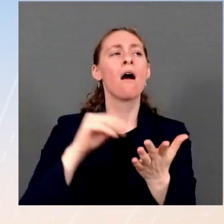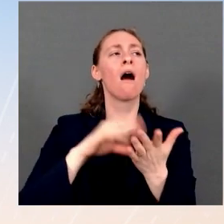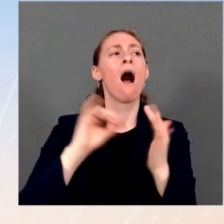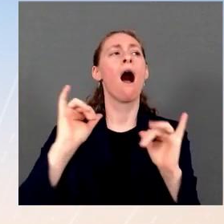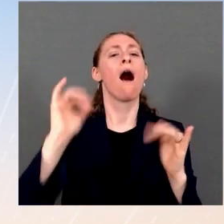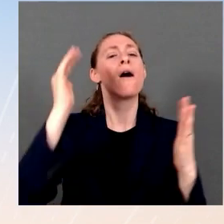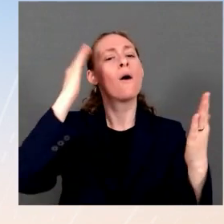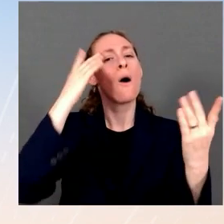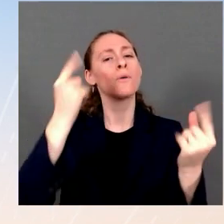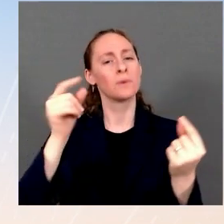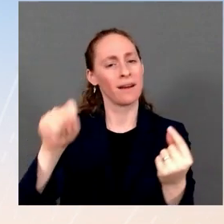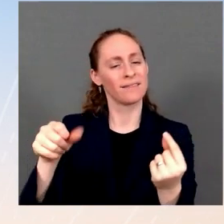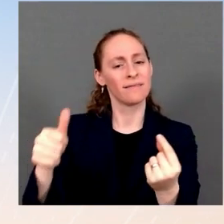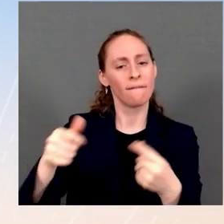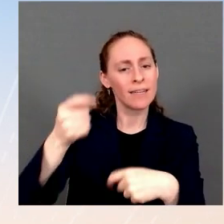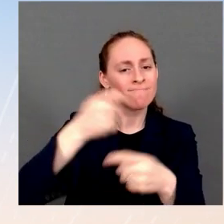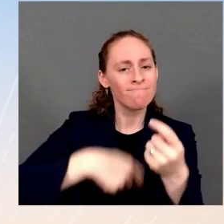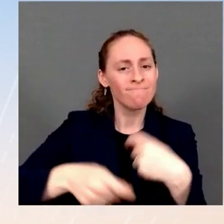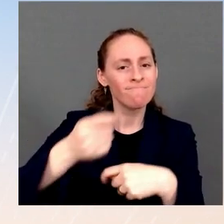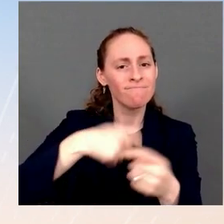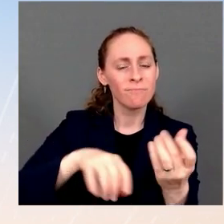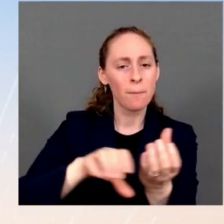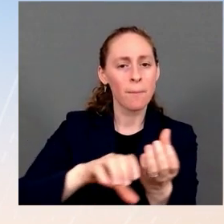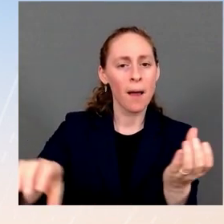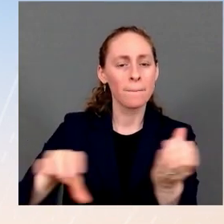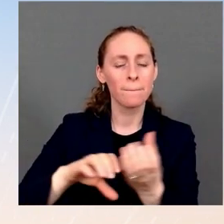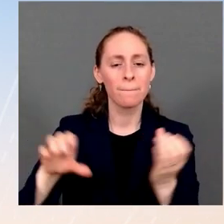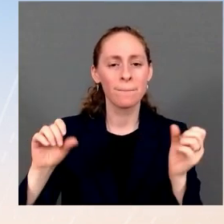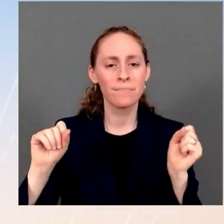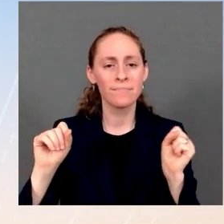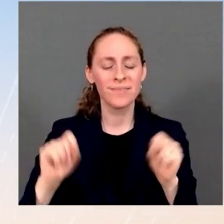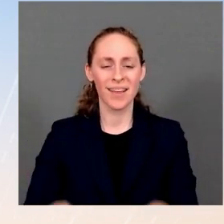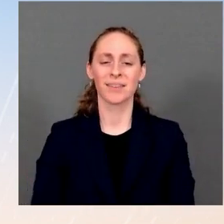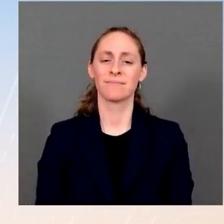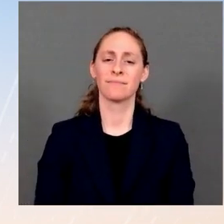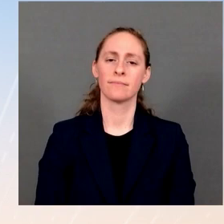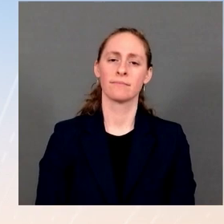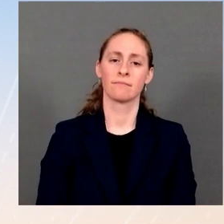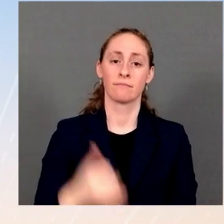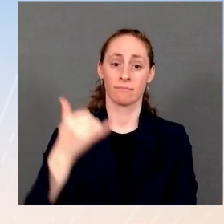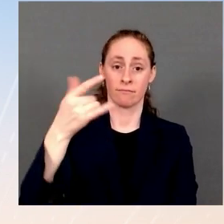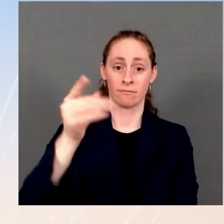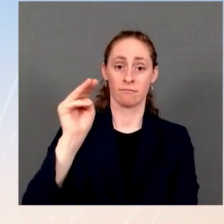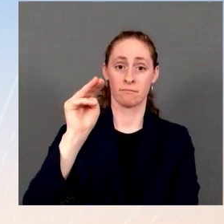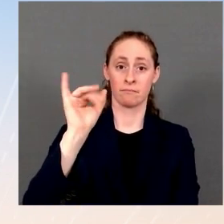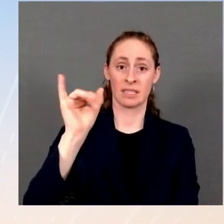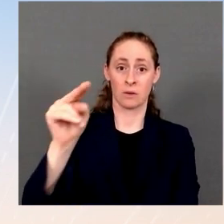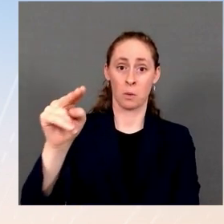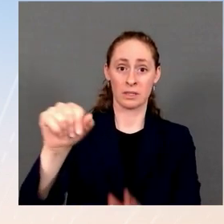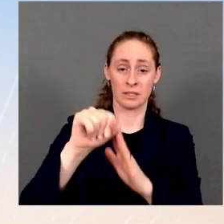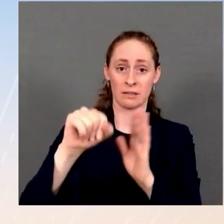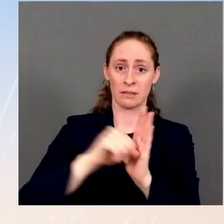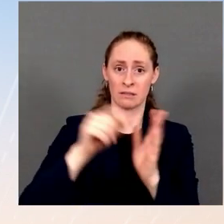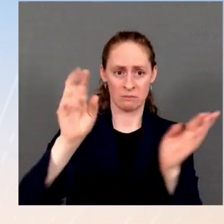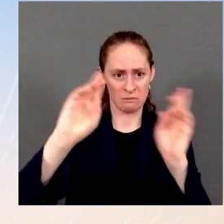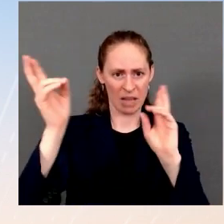going towards lead remediation. I grew up in Erie, Pennsylvania, so I'm particularly excited about the 6.5 million bucks